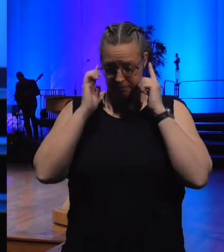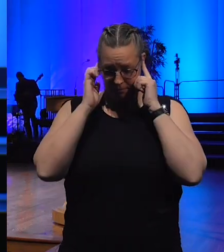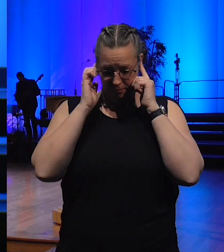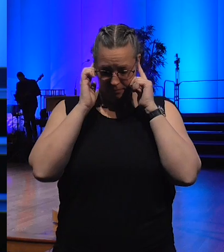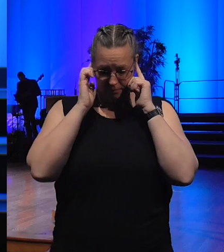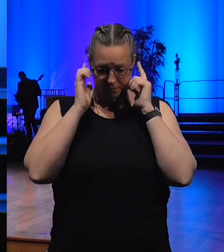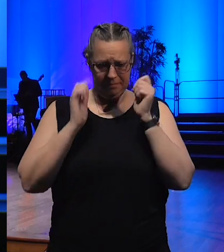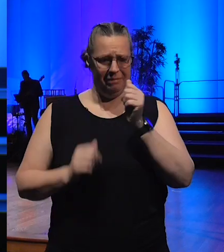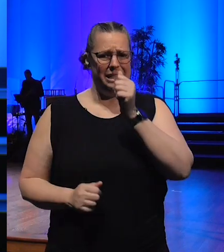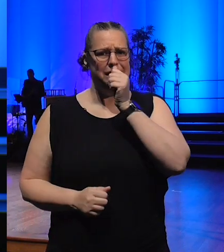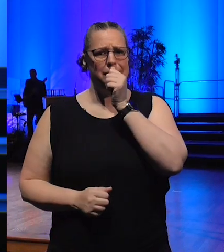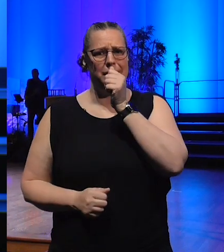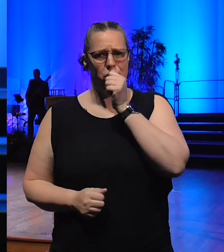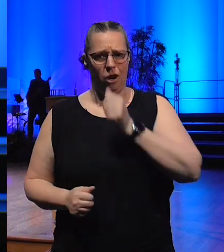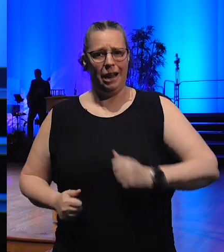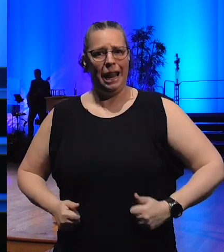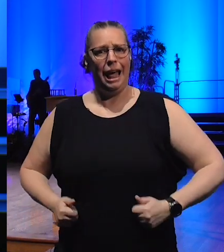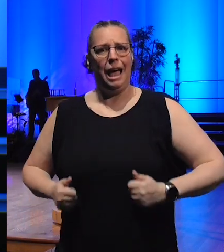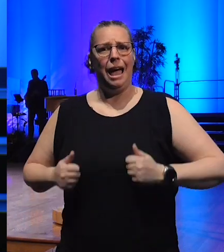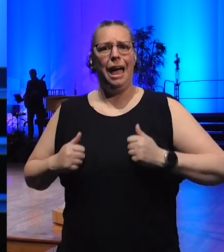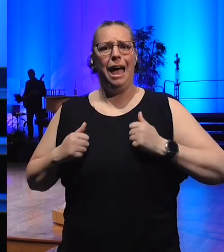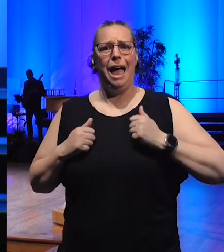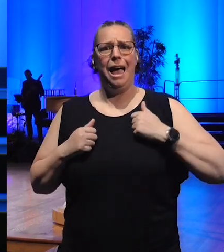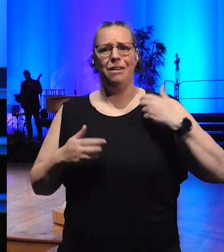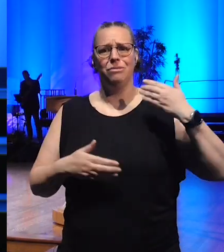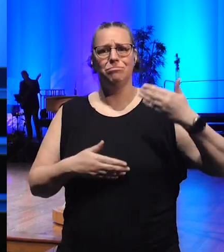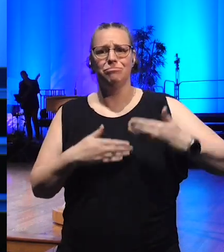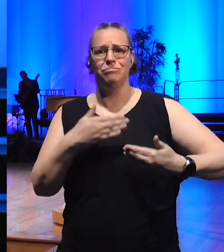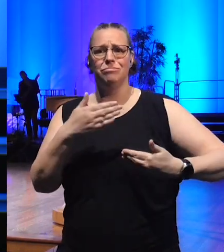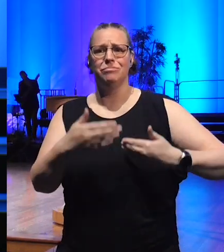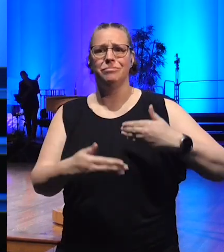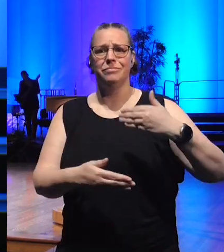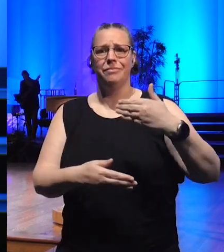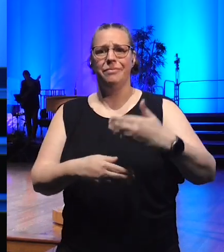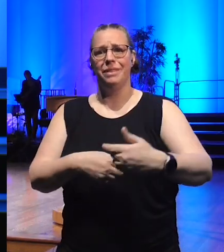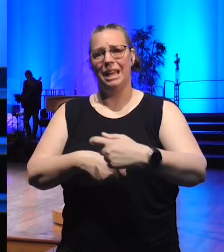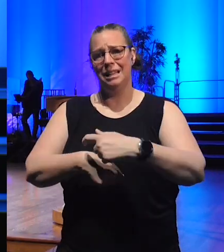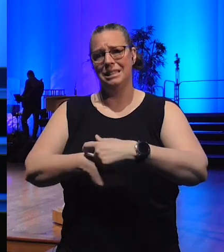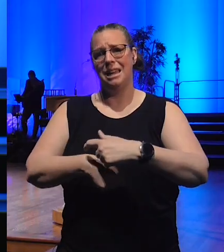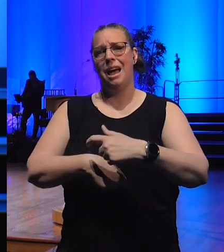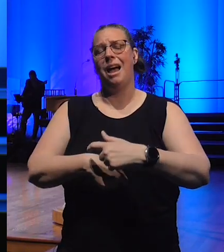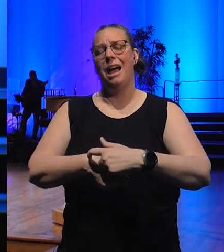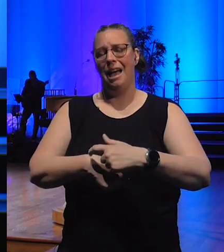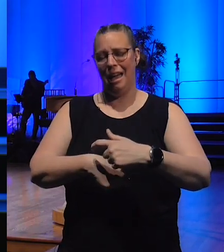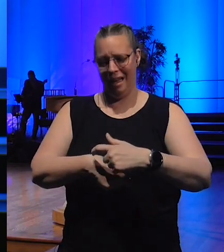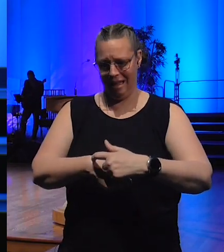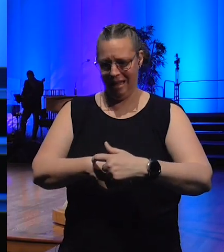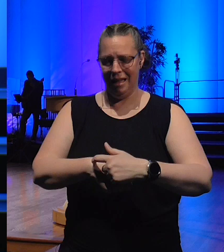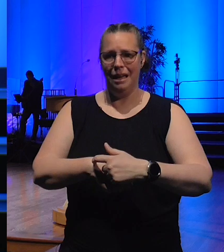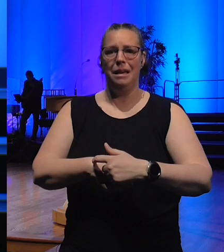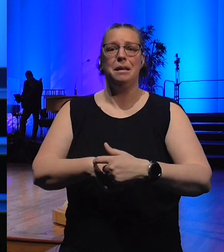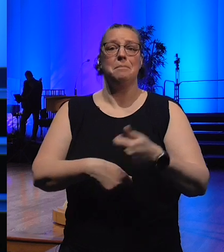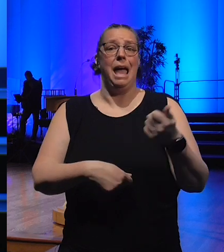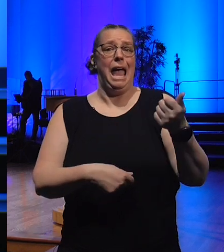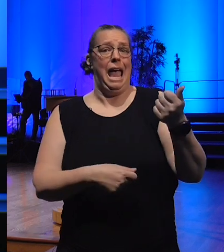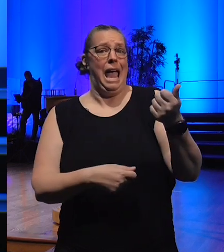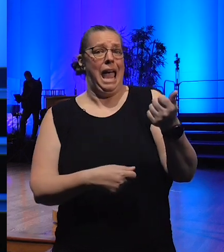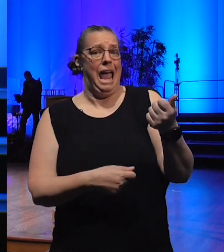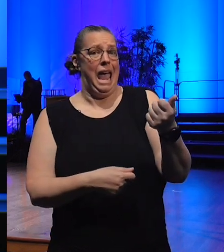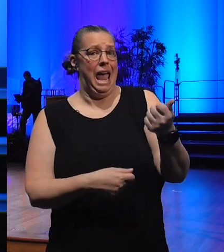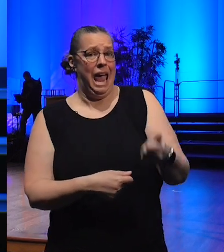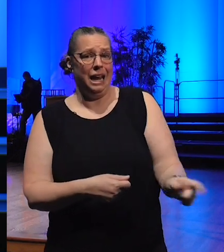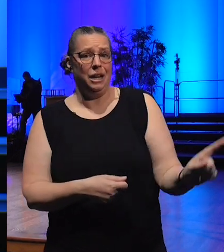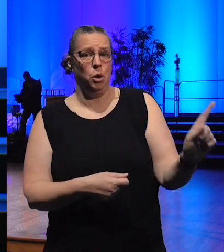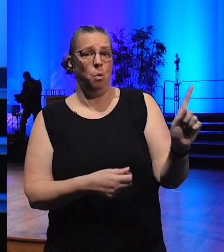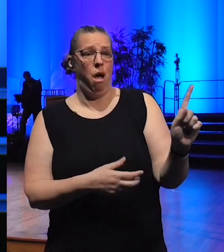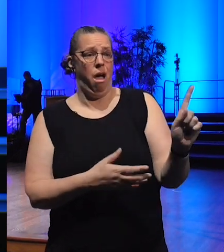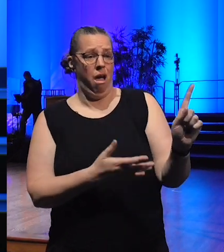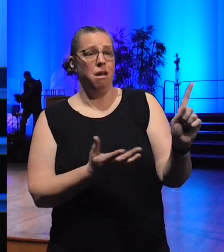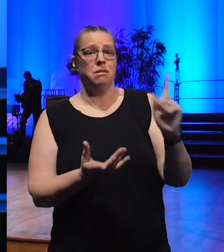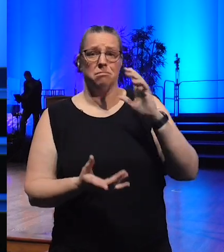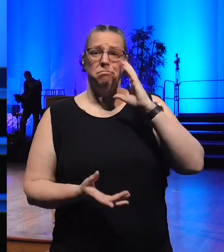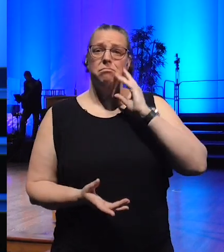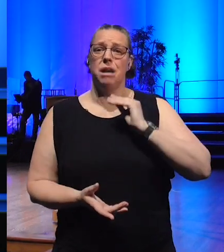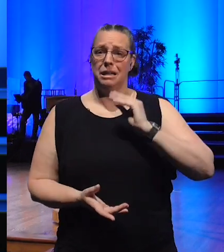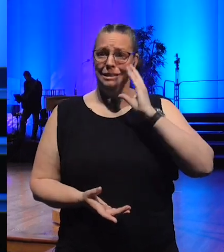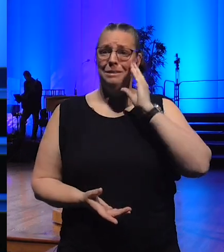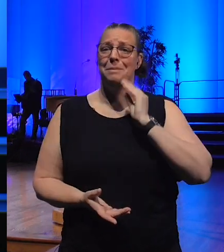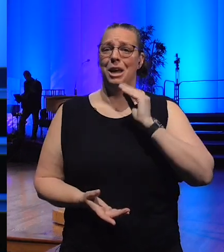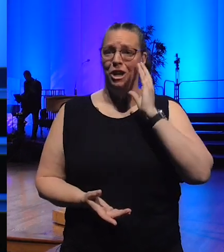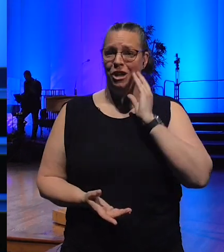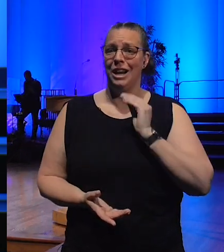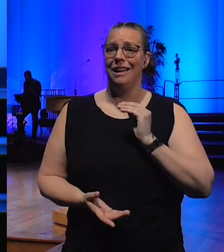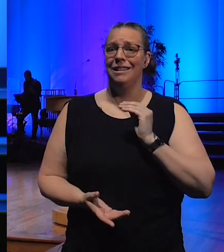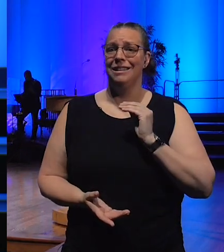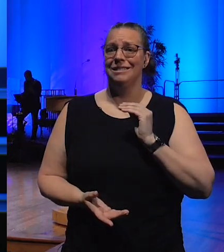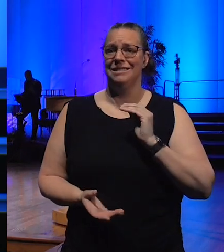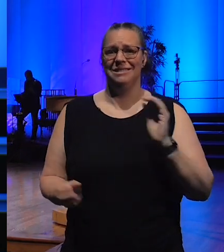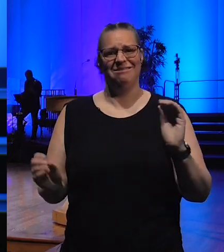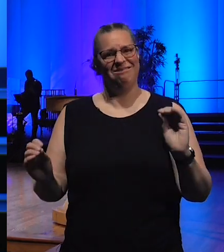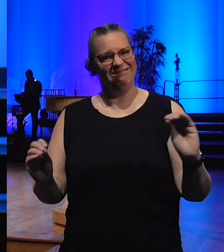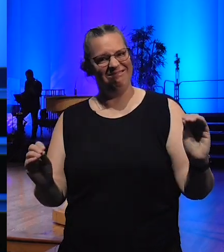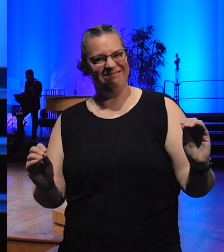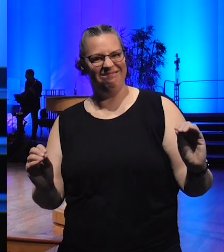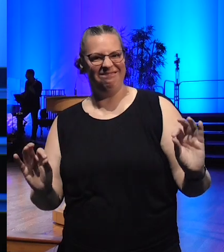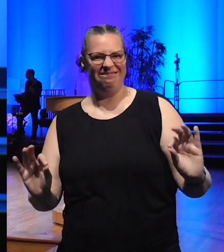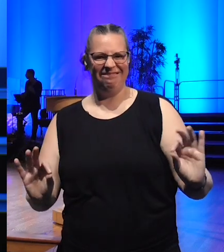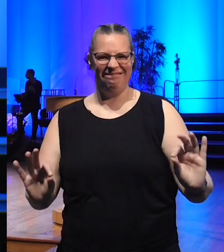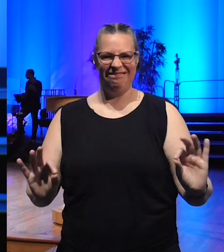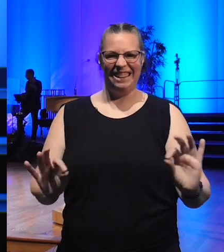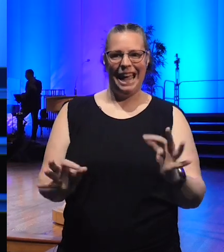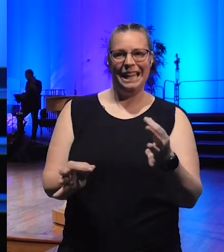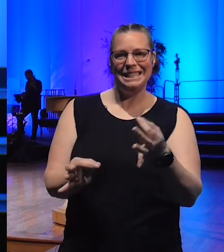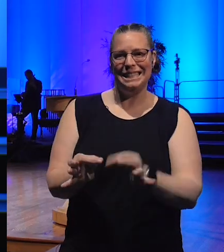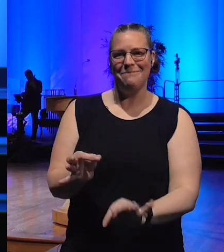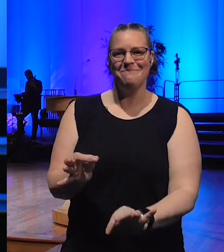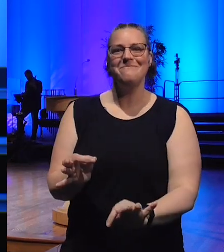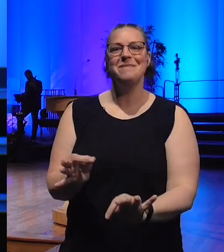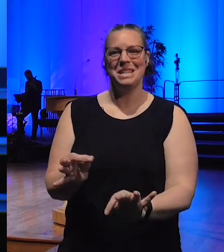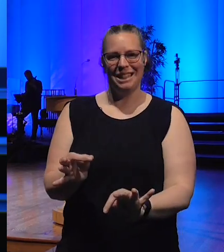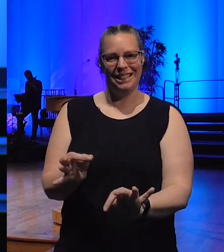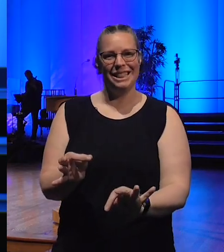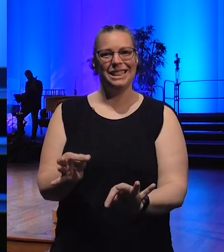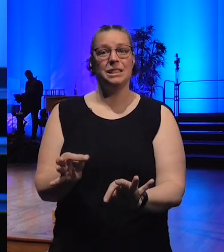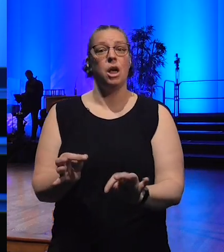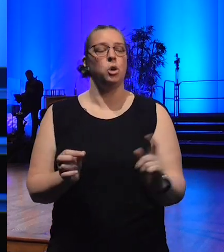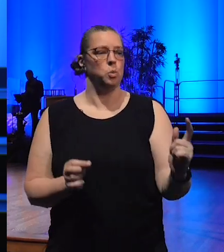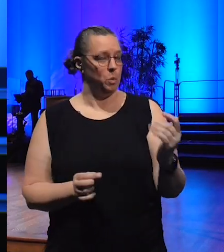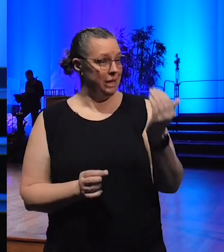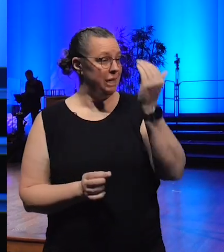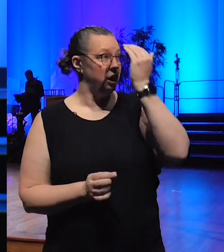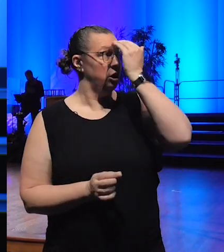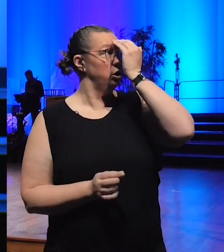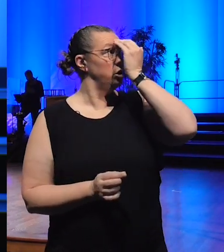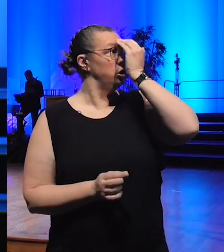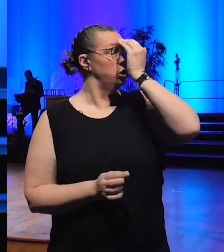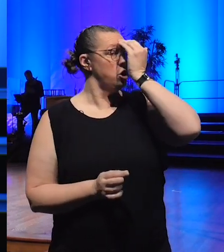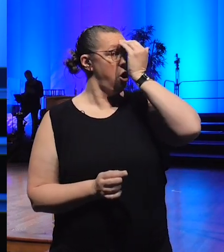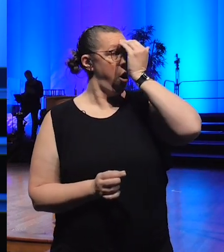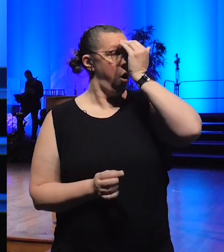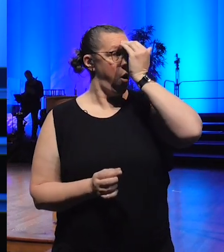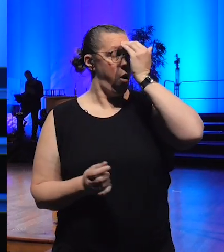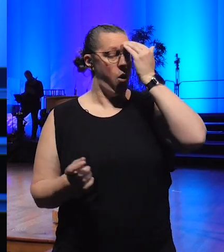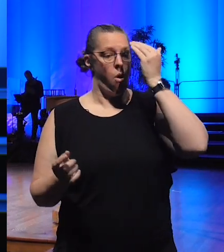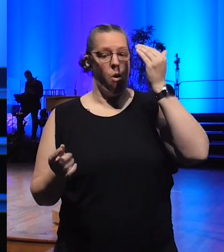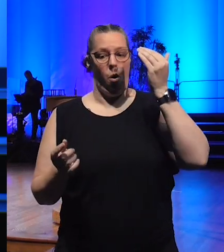time any fool could do it there ain't nothing to yeah nobody knows how we got to the top of the